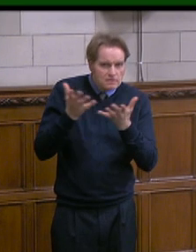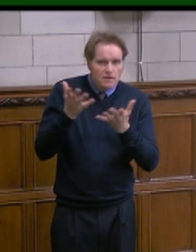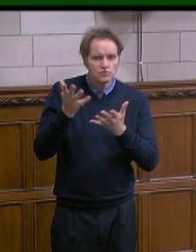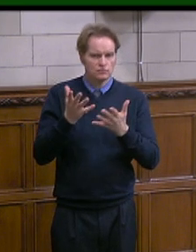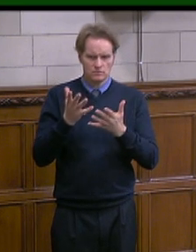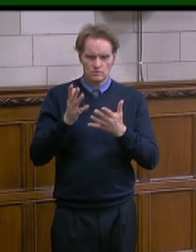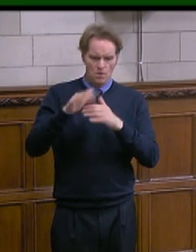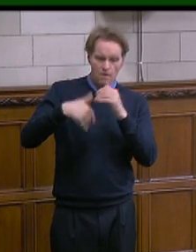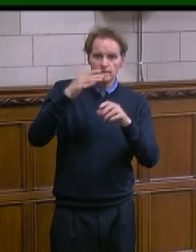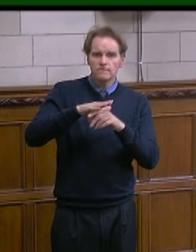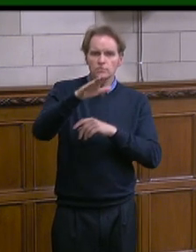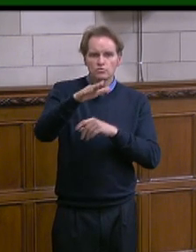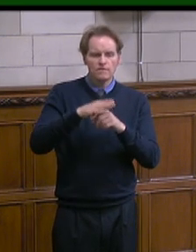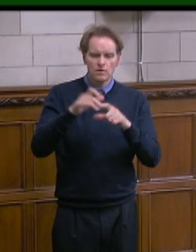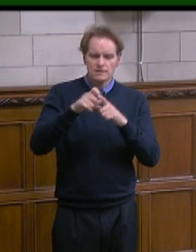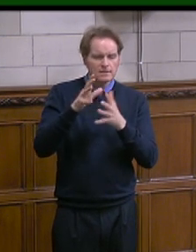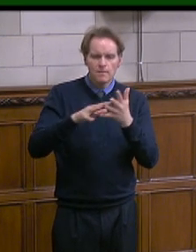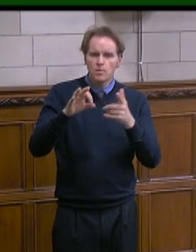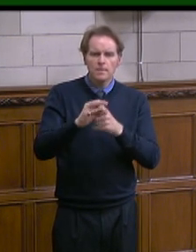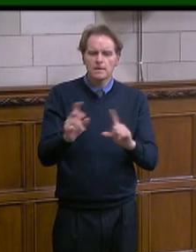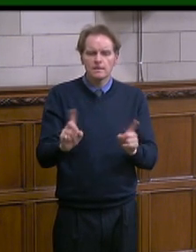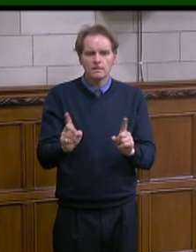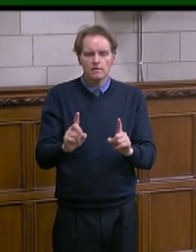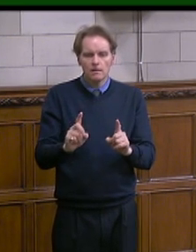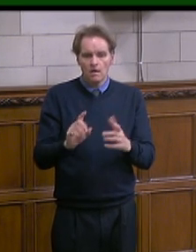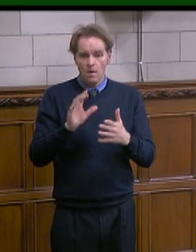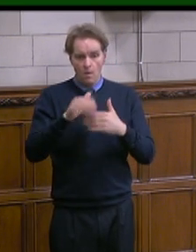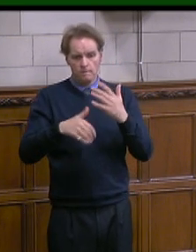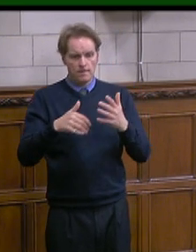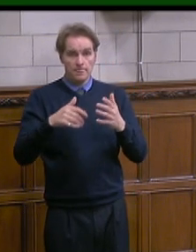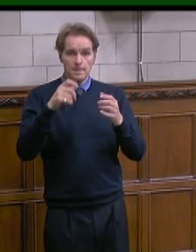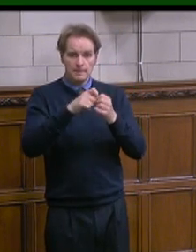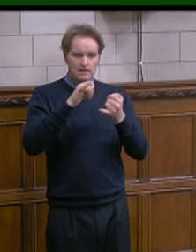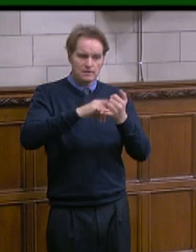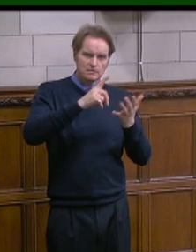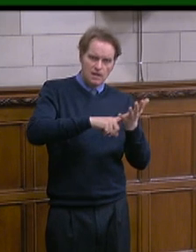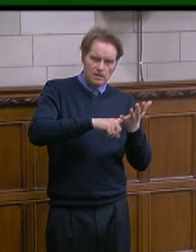colleagues at the DWP about the prospects for a British Sign Language GCSE.